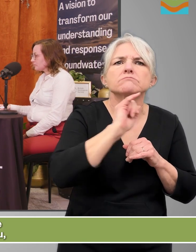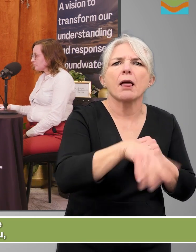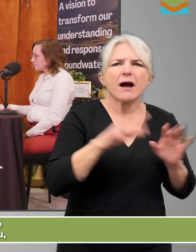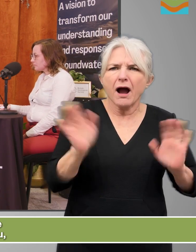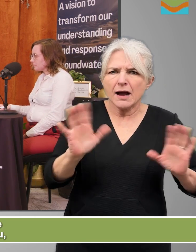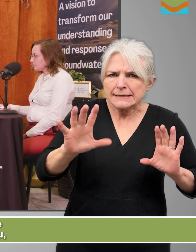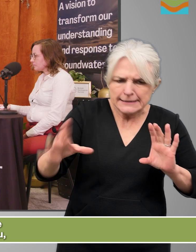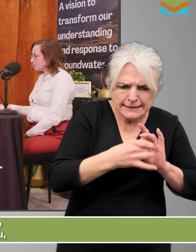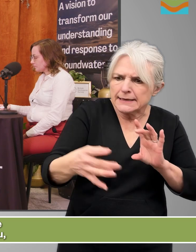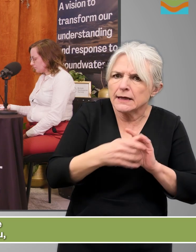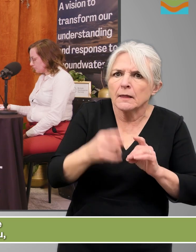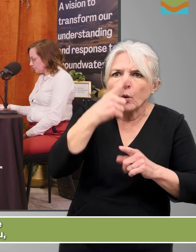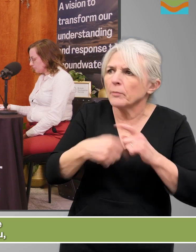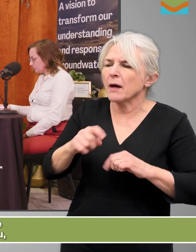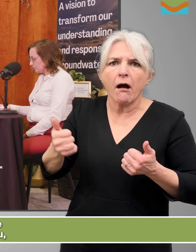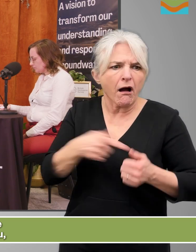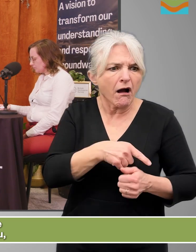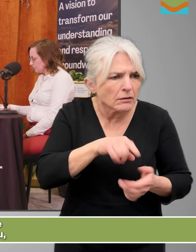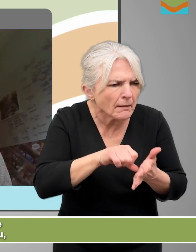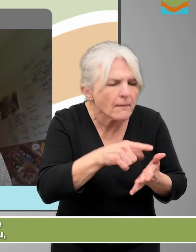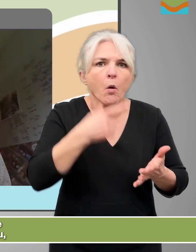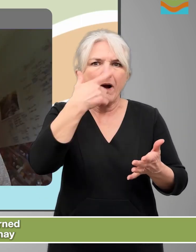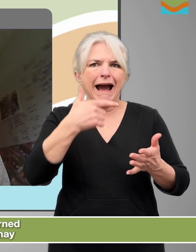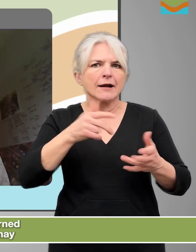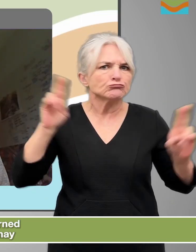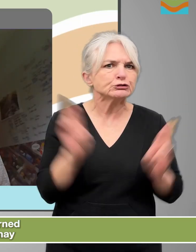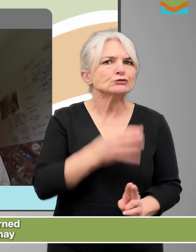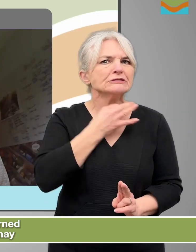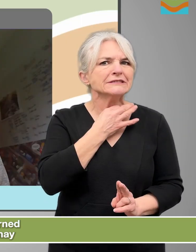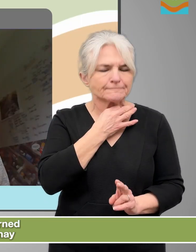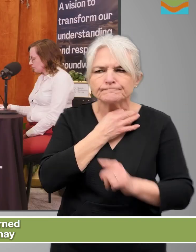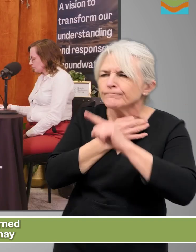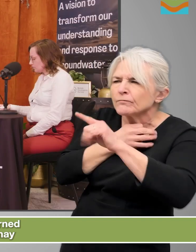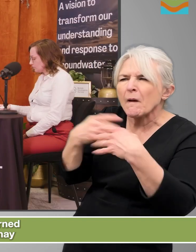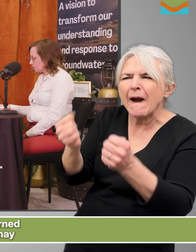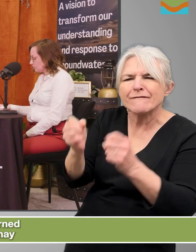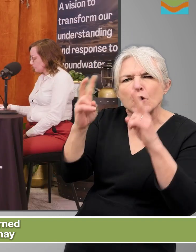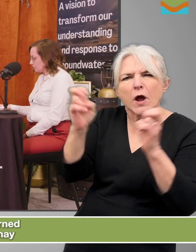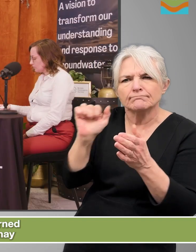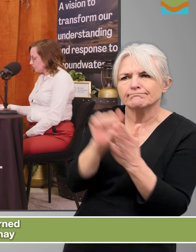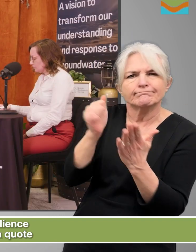Holger, this was a quote that I think I got from you, 'Well and consciously governed on the ground resources may